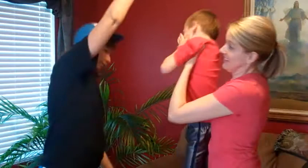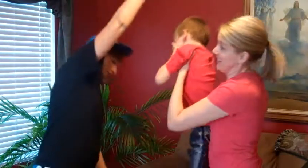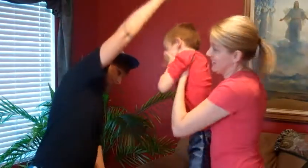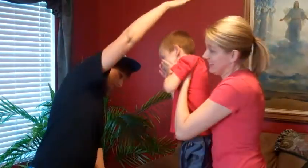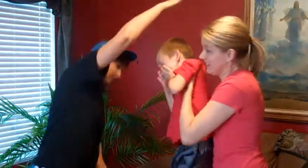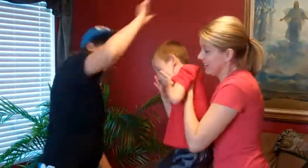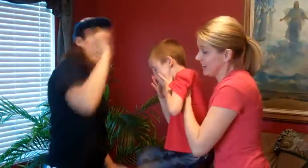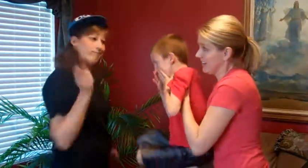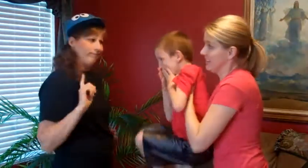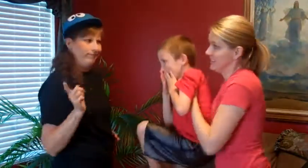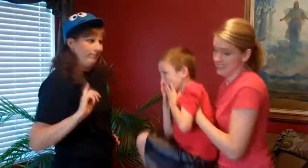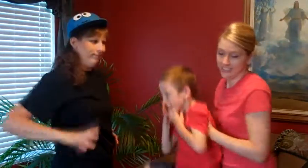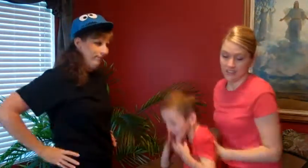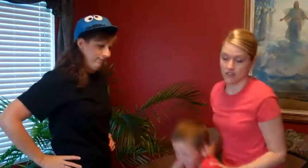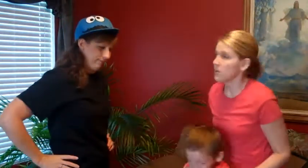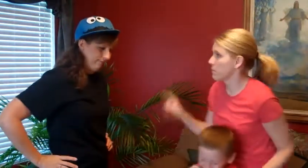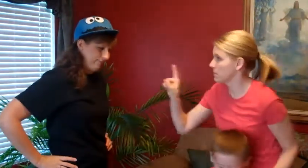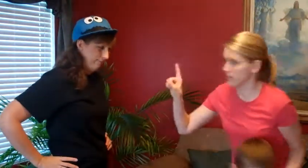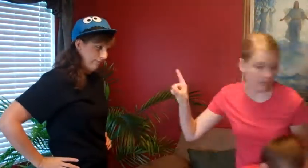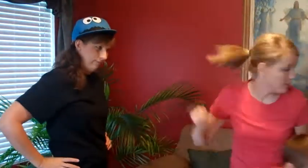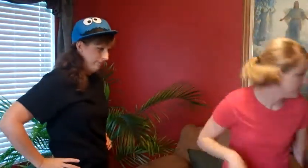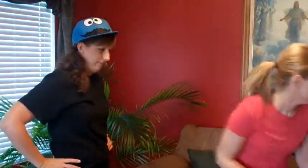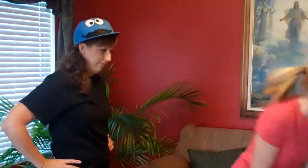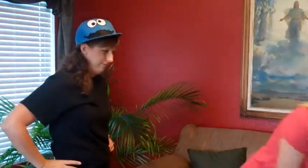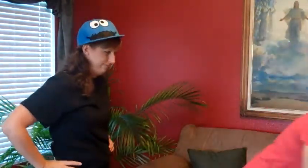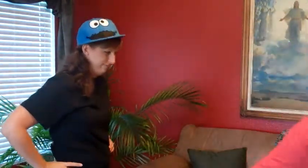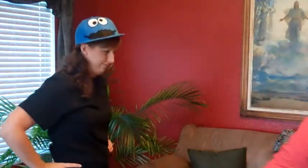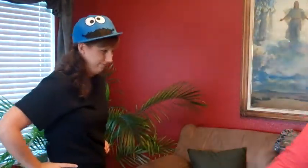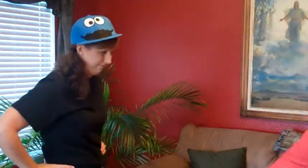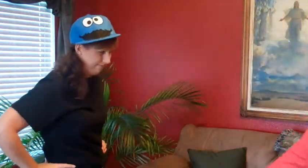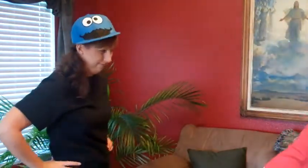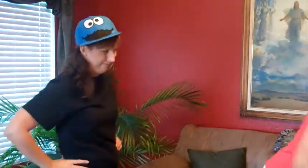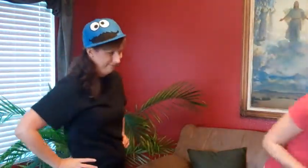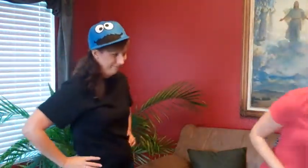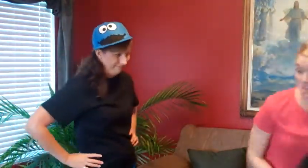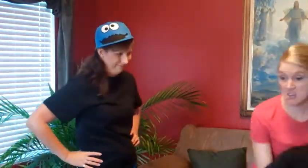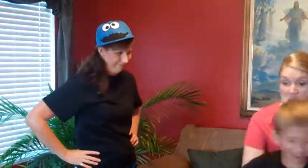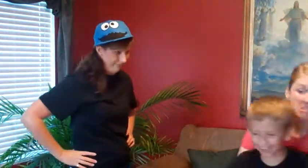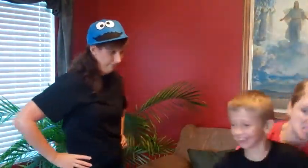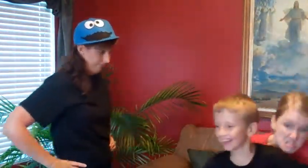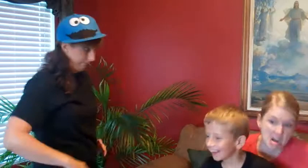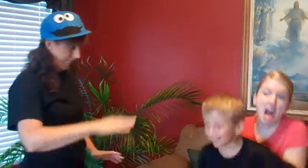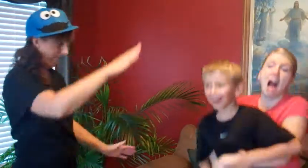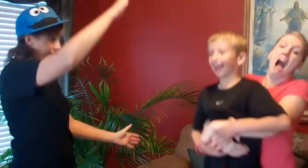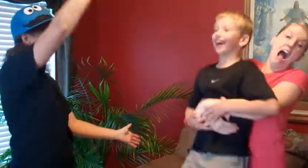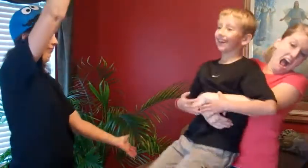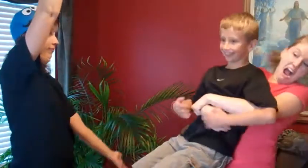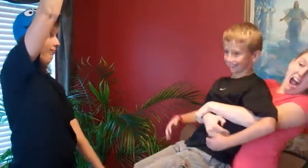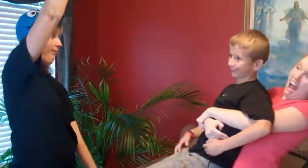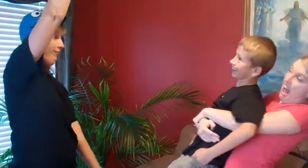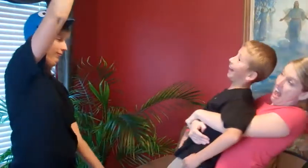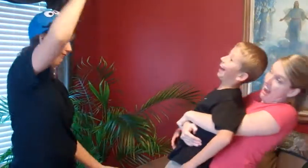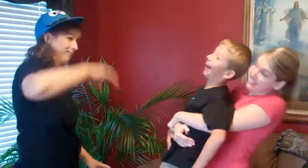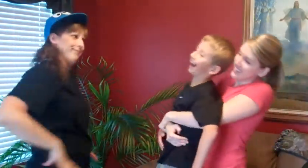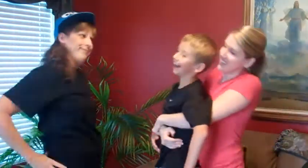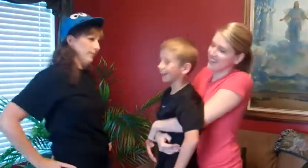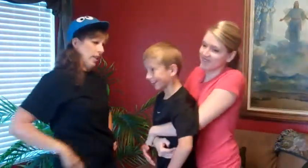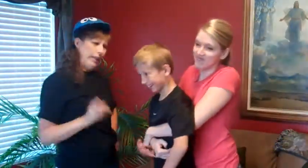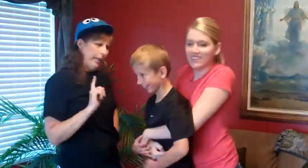Cuppy-cake with frosting It no phase me But you got cookie So share it maybe